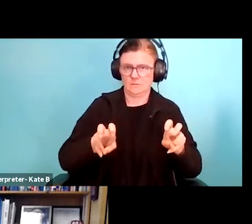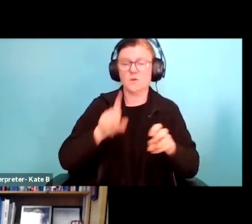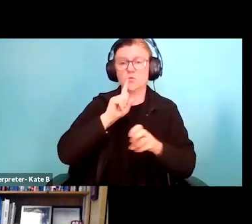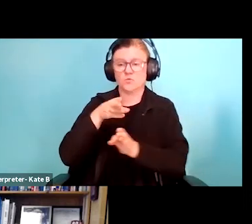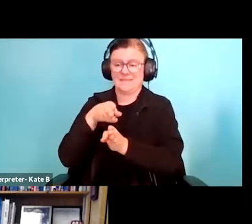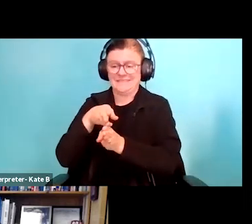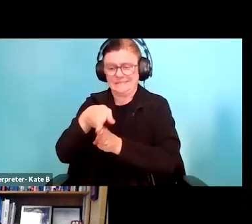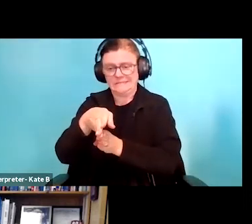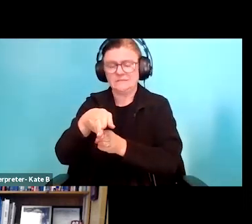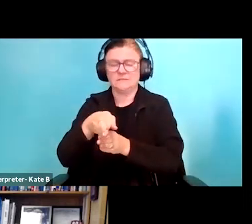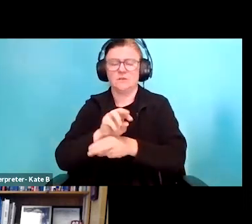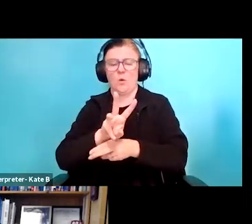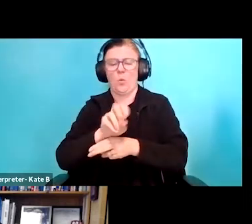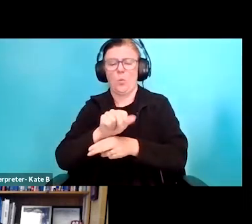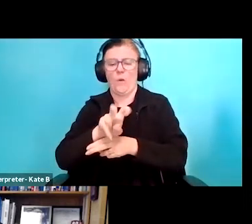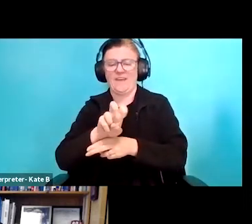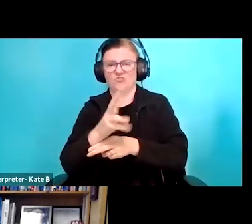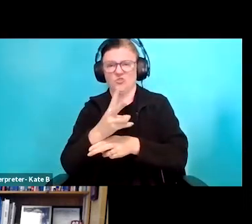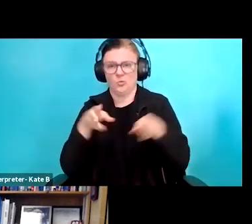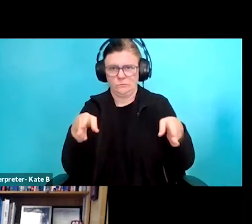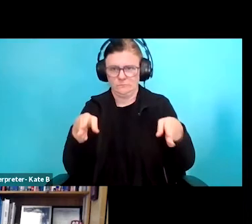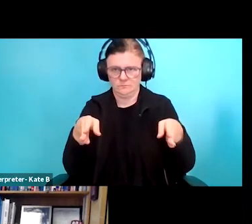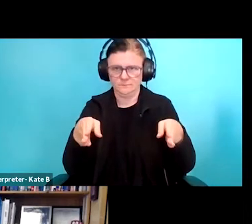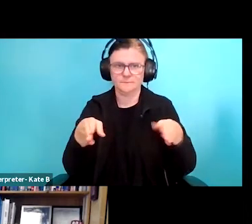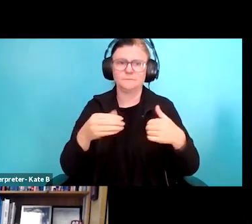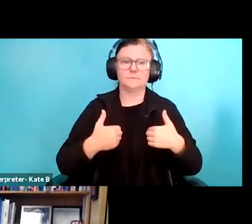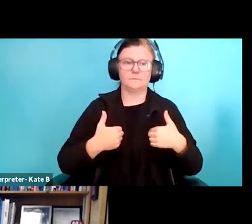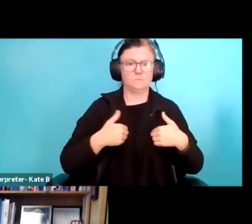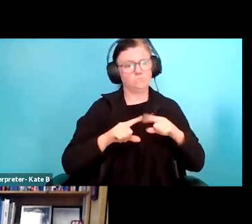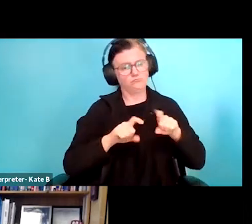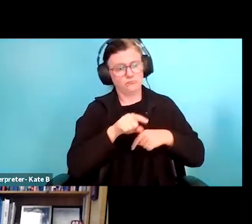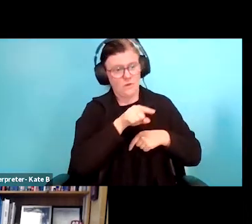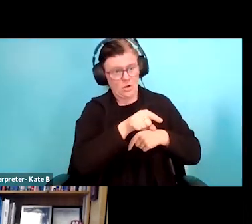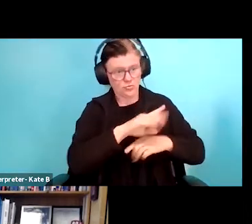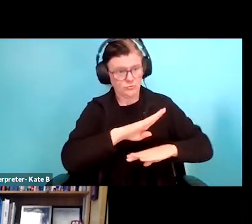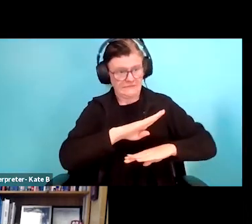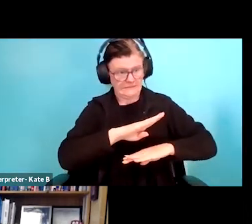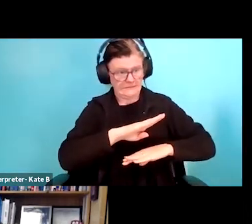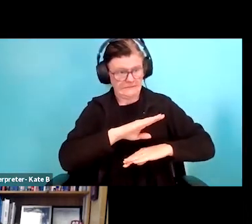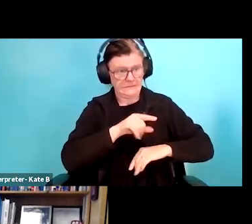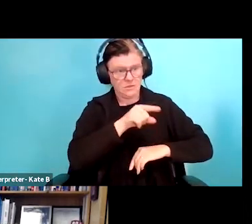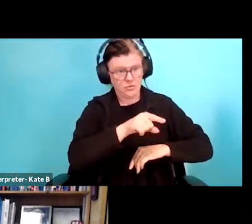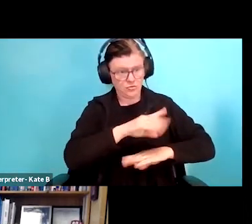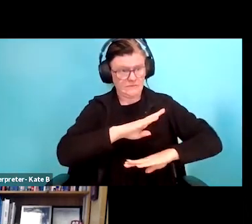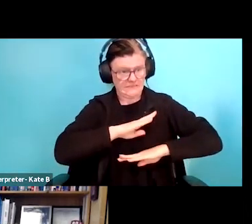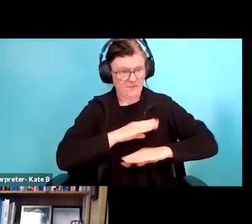So first there's questions I am satisfied with my current level of social activity